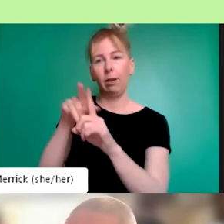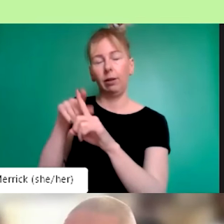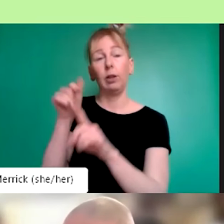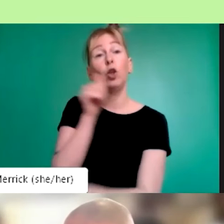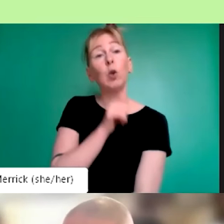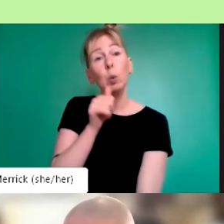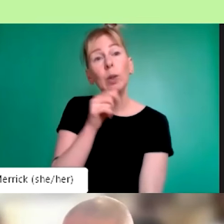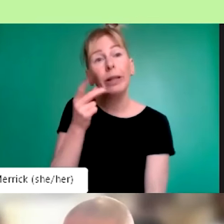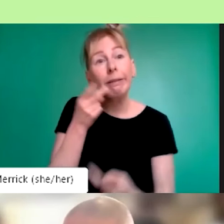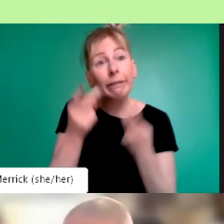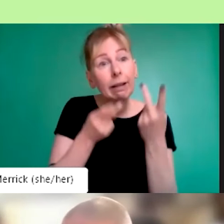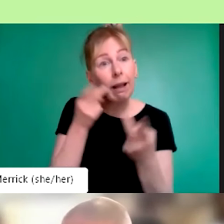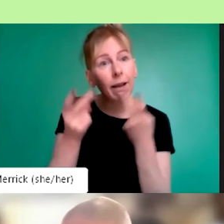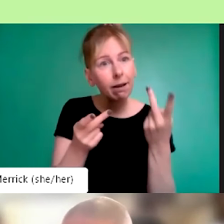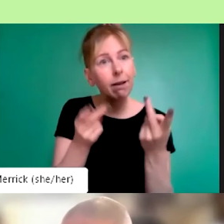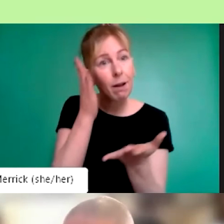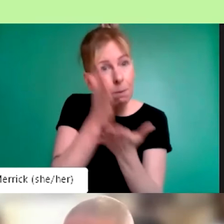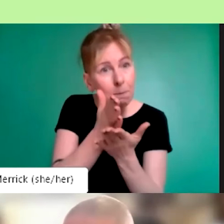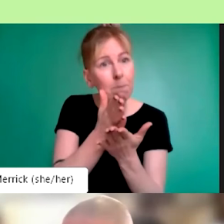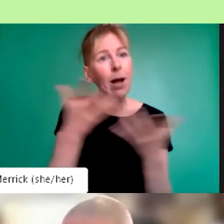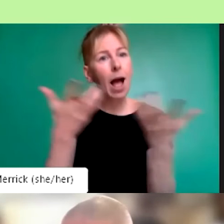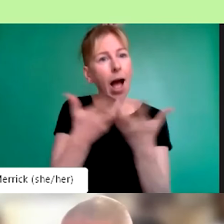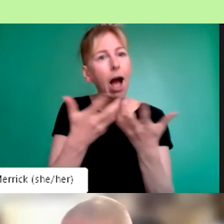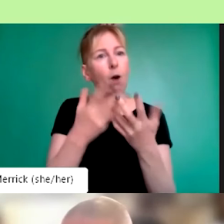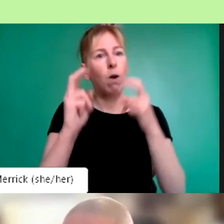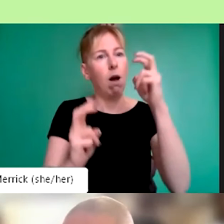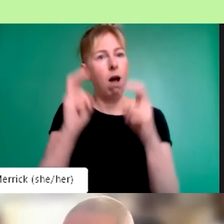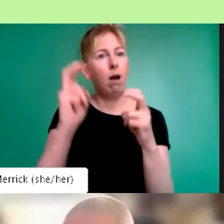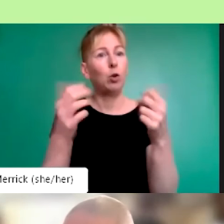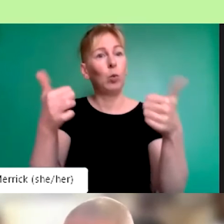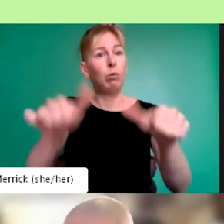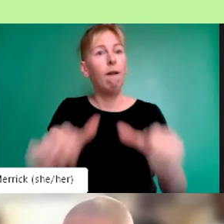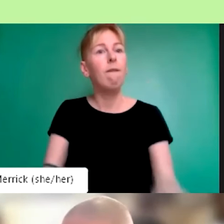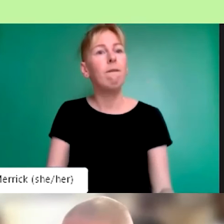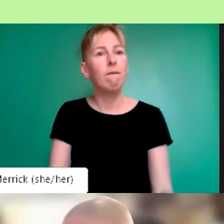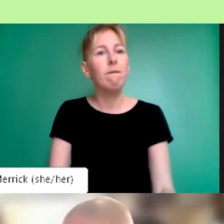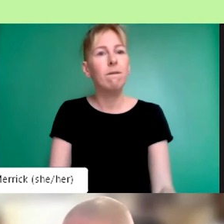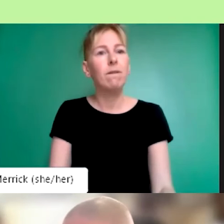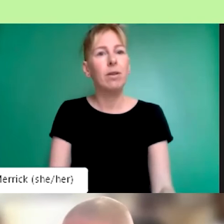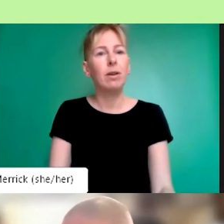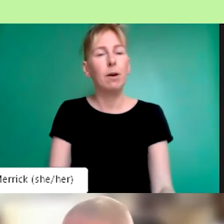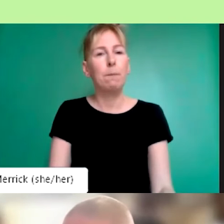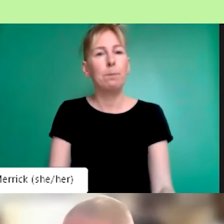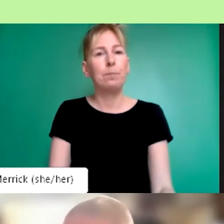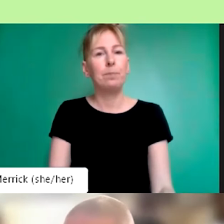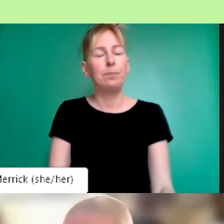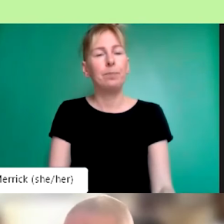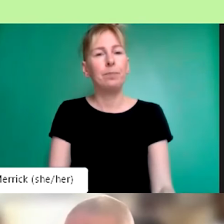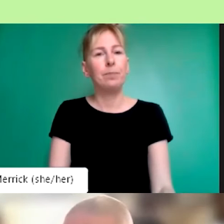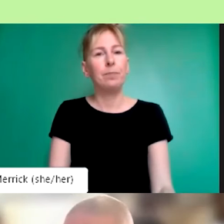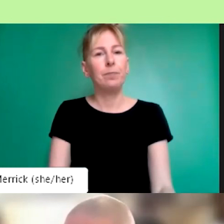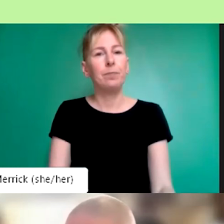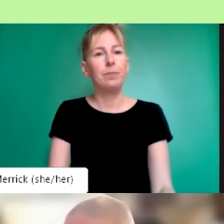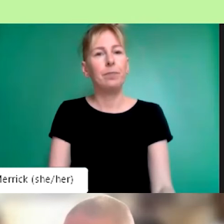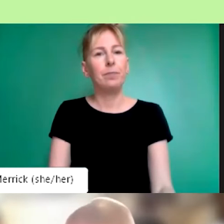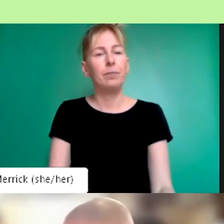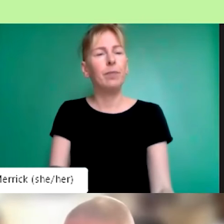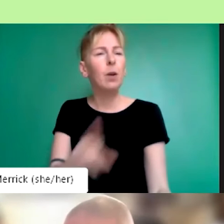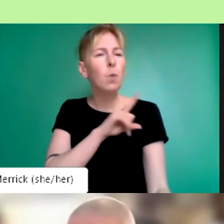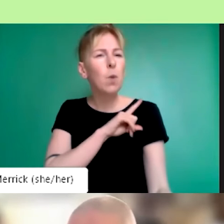singing as a as a way of conflict resolution. Because what is presented is not just facts,